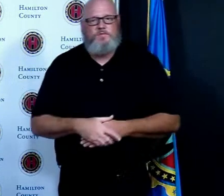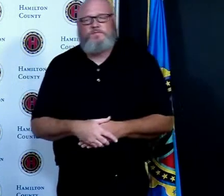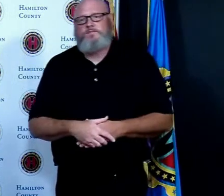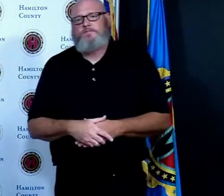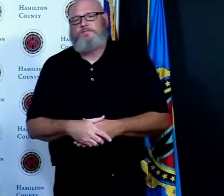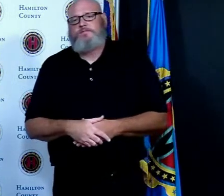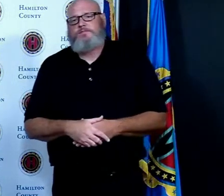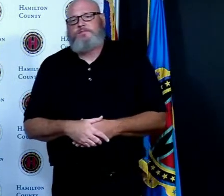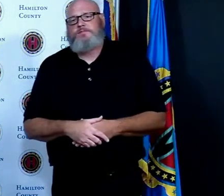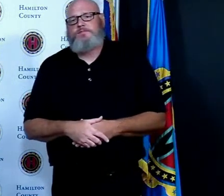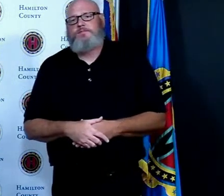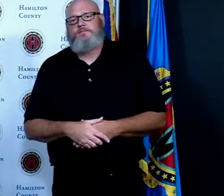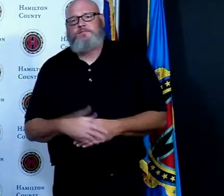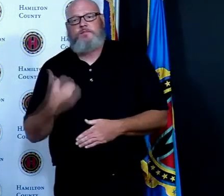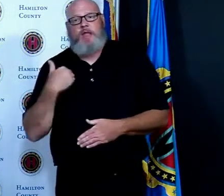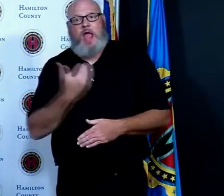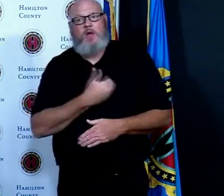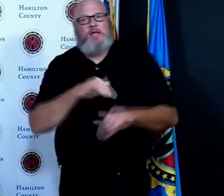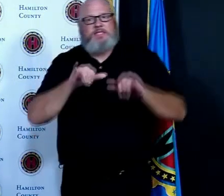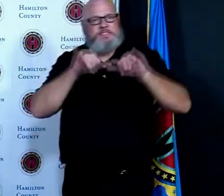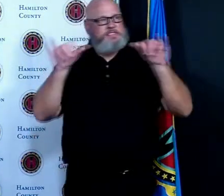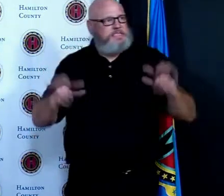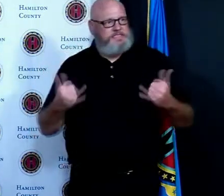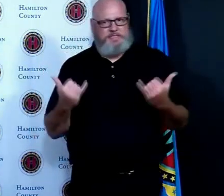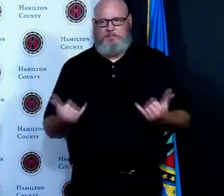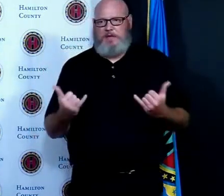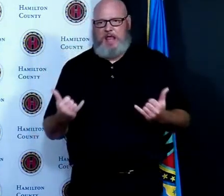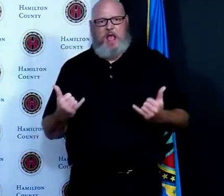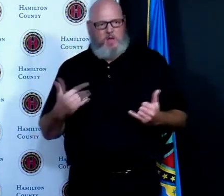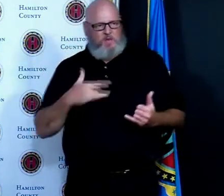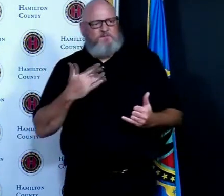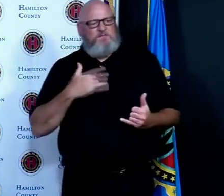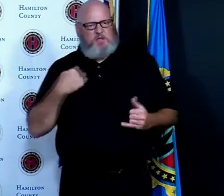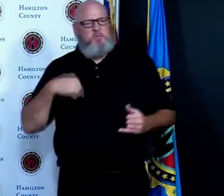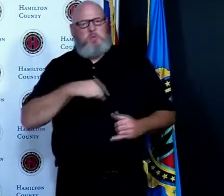but again I think we have detailed plans one of the other things that I just want to reiterate